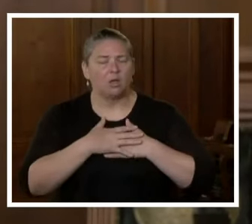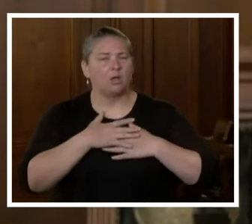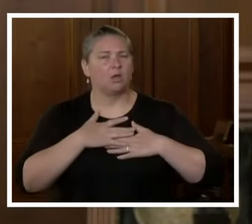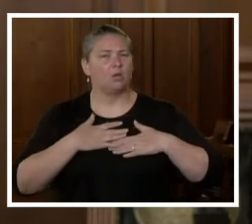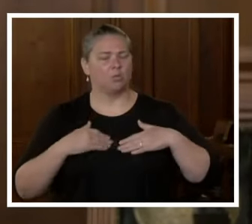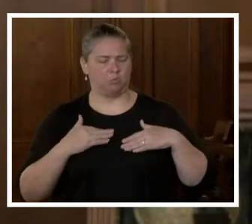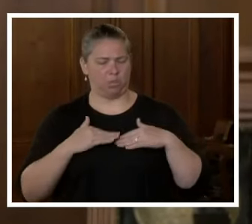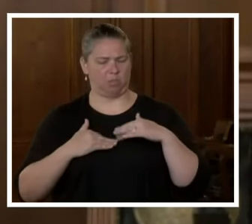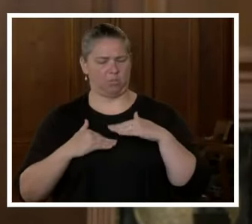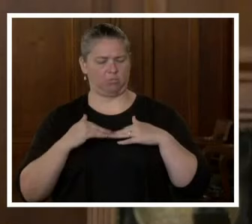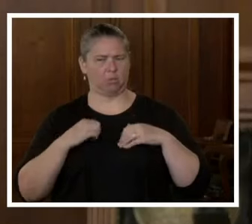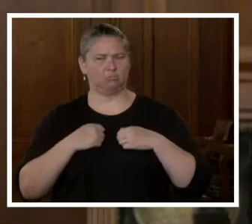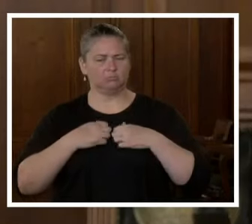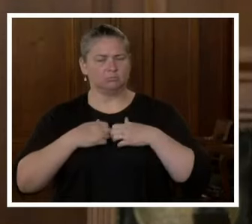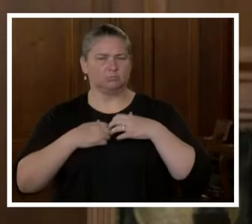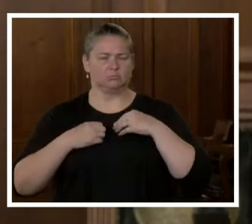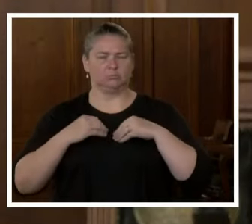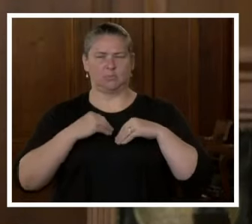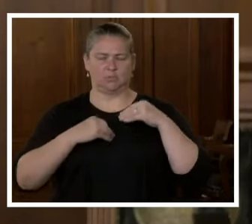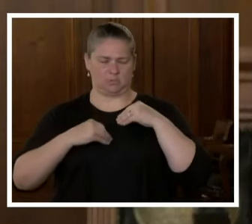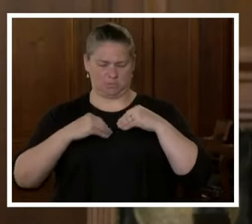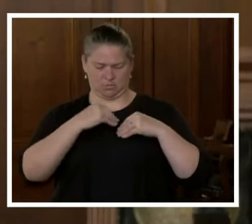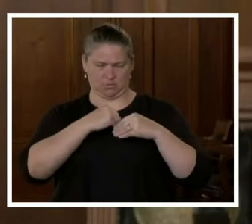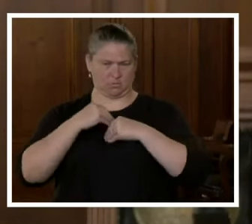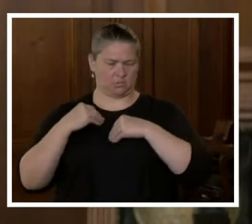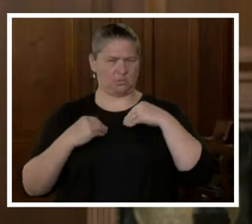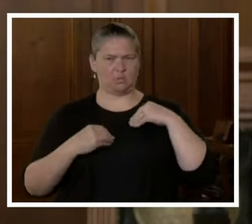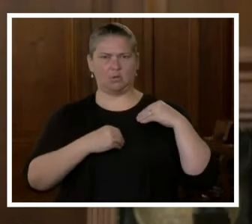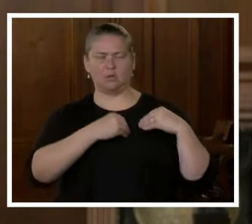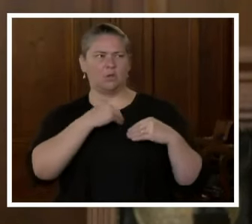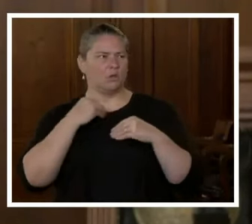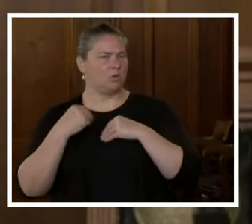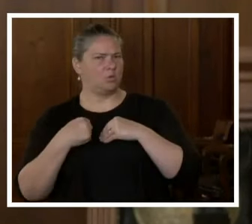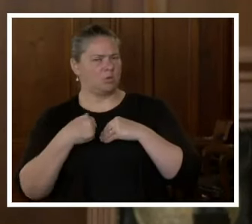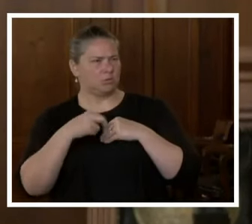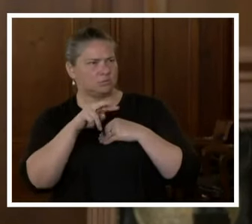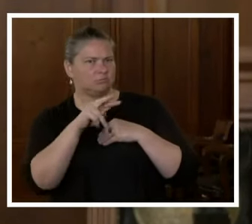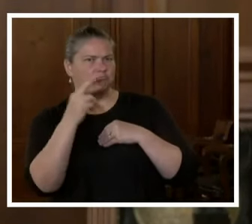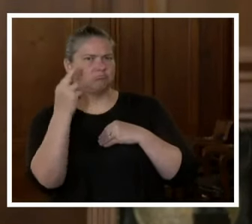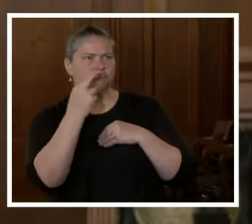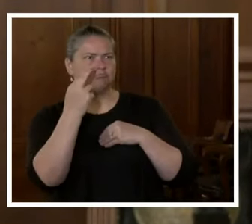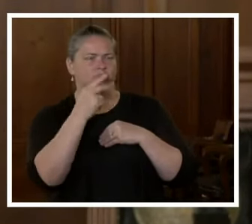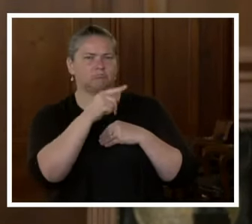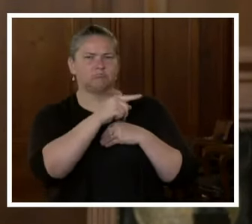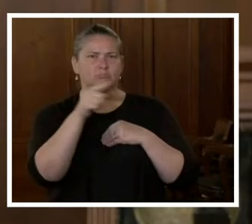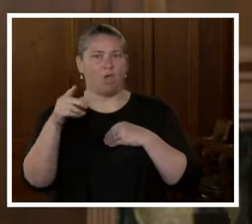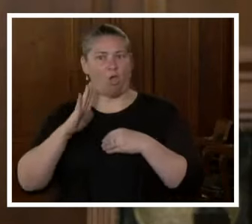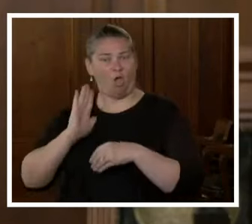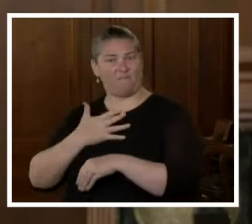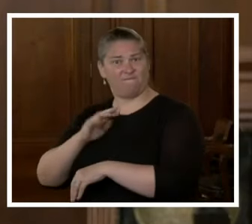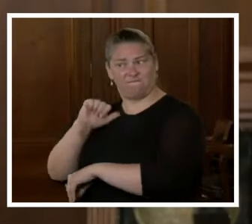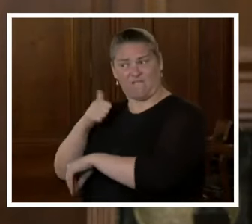SO THERE'S STILL RACING FOR THAT, AND I ELLEN RANGES FOR THAT AND AVERAGING THINGS OUT MAYBE ONE IN MORE PEOPLE MIGHT